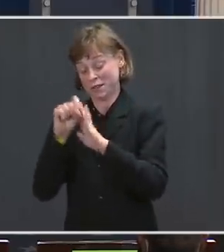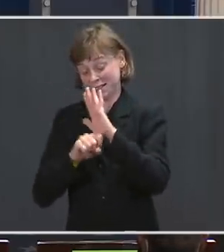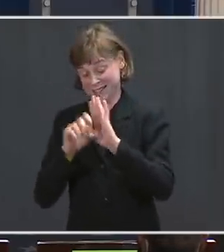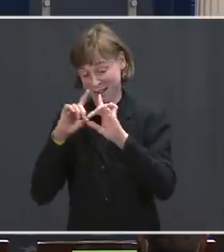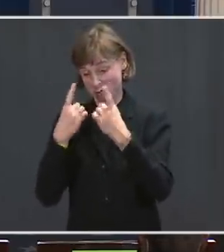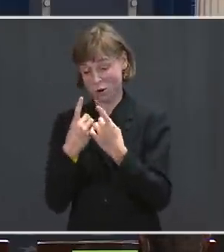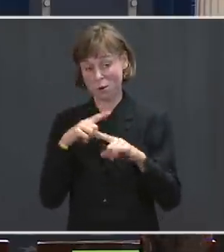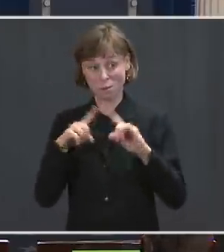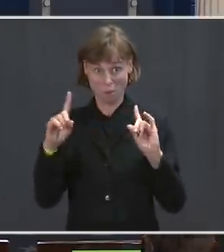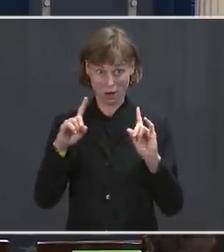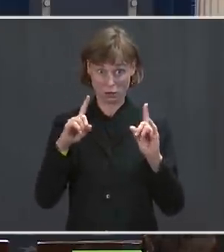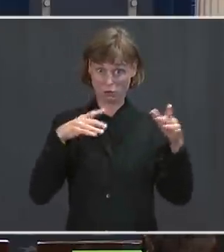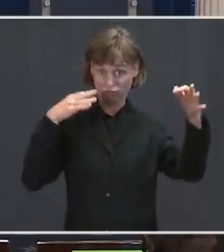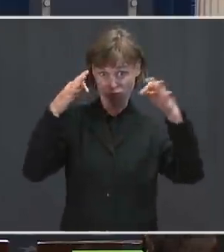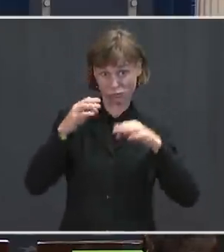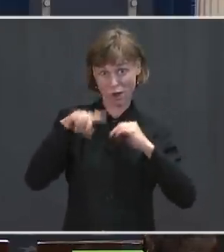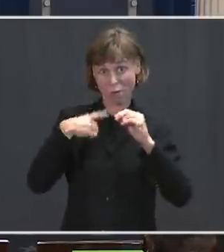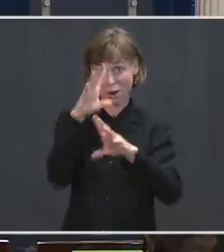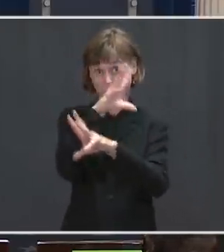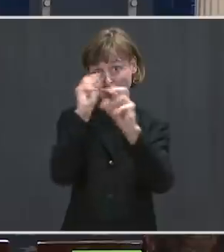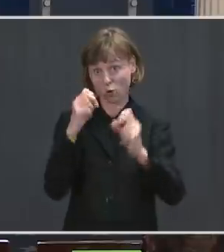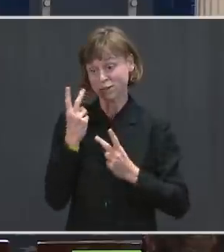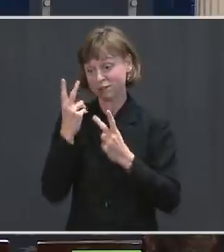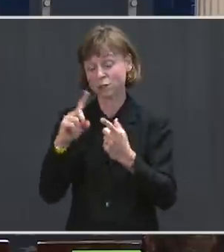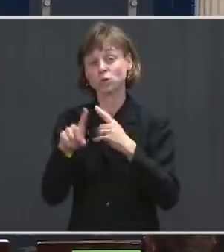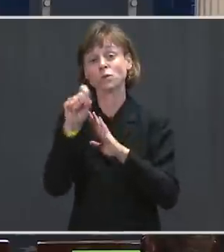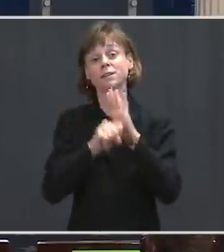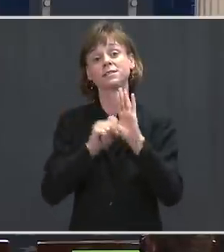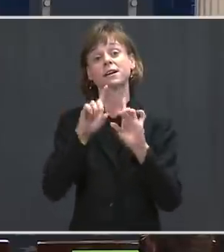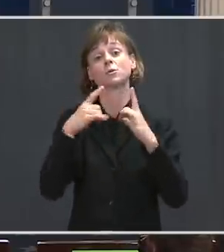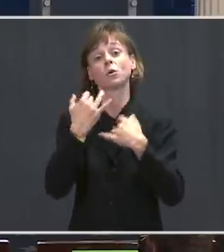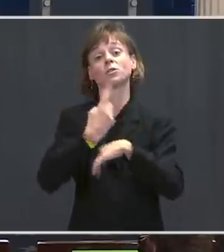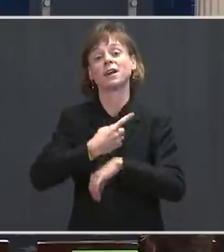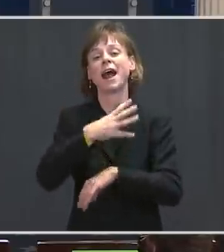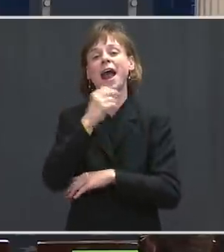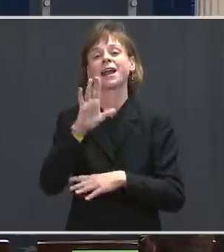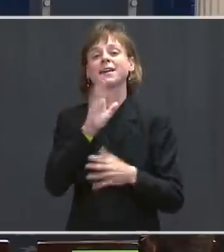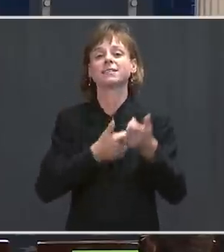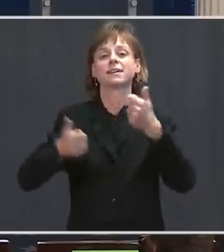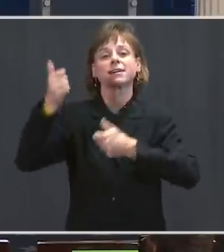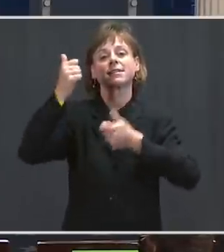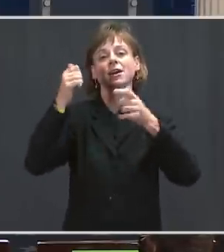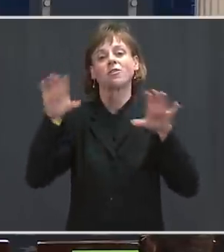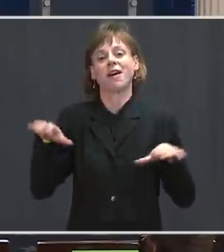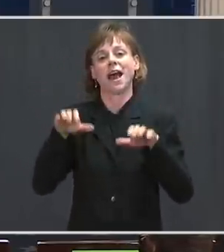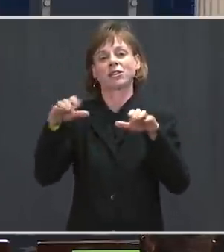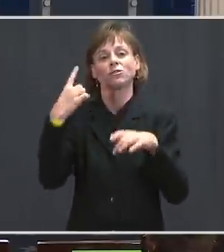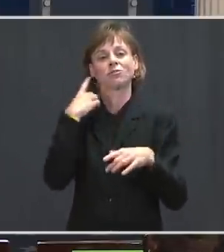to the State Department today, as well as the executive actions he will sign on re-engaging the world with diplomacy,